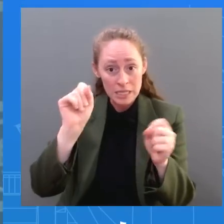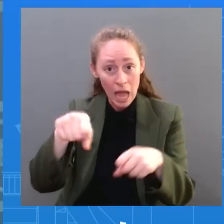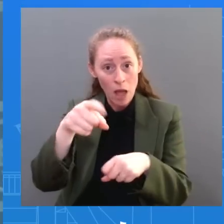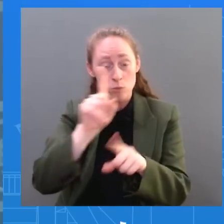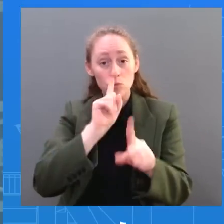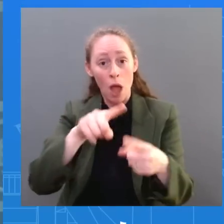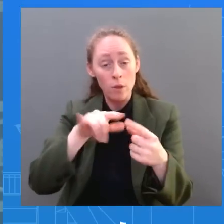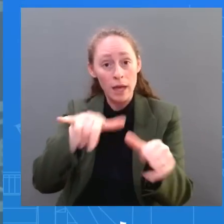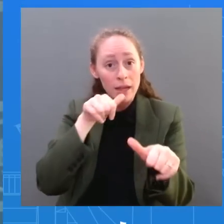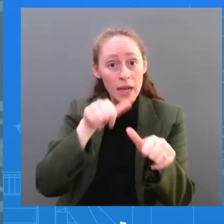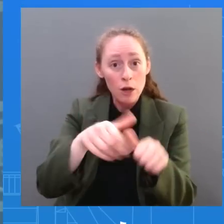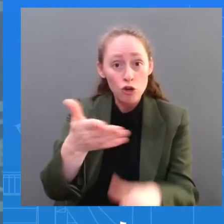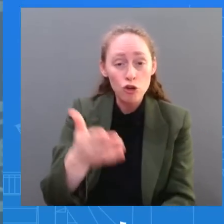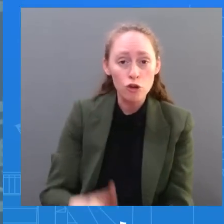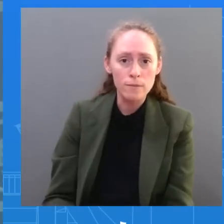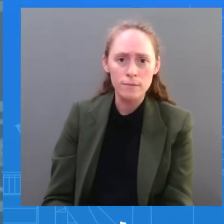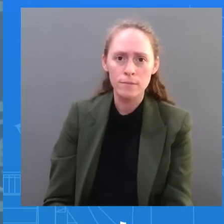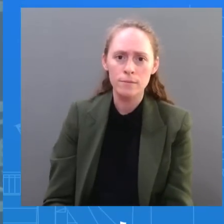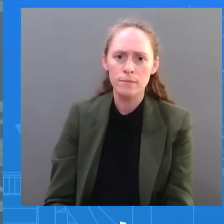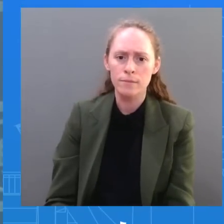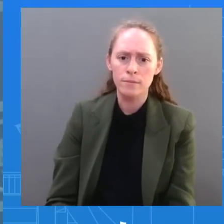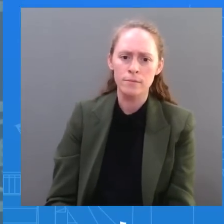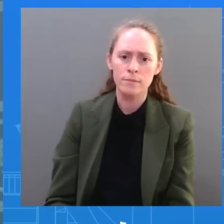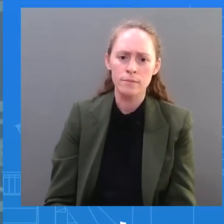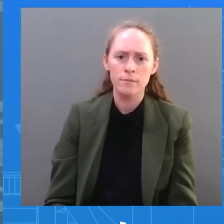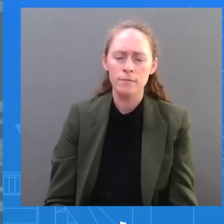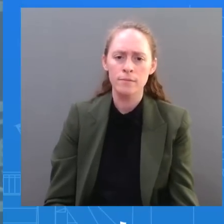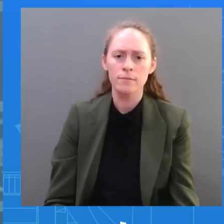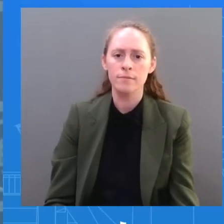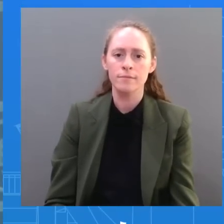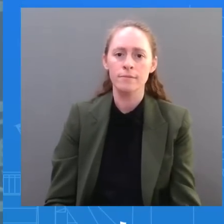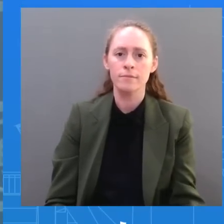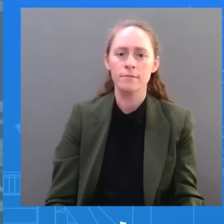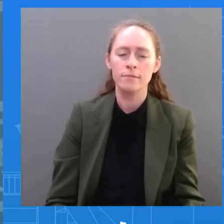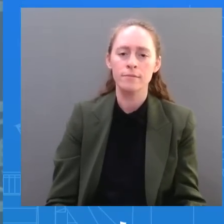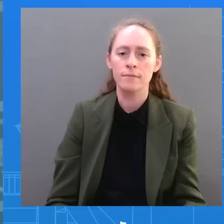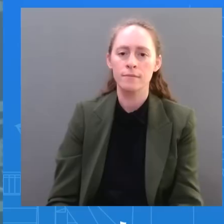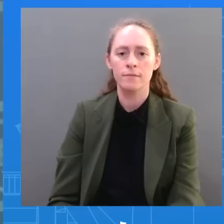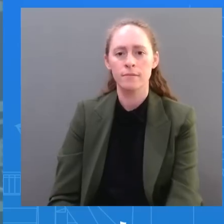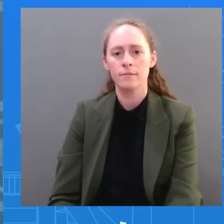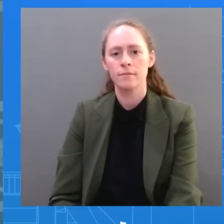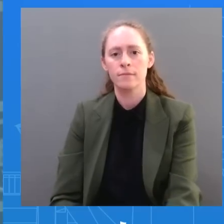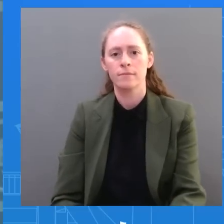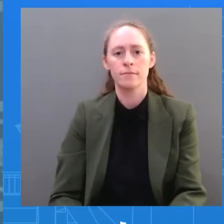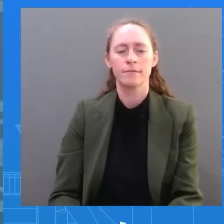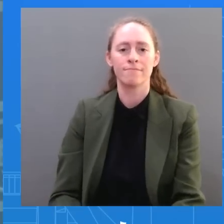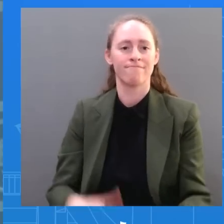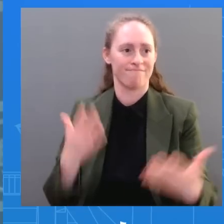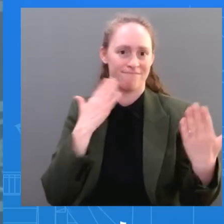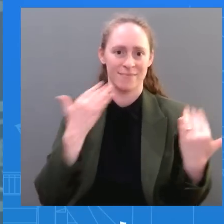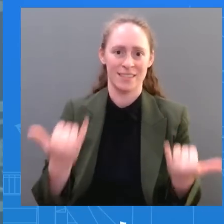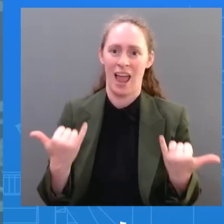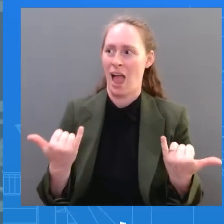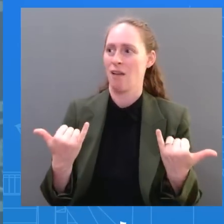Right? Things are starting to open up. We're even doing tours here. We had 7,000 people out in the --